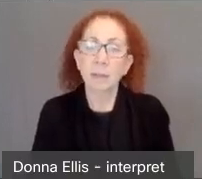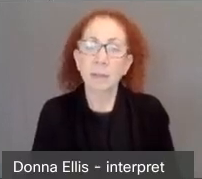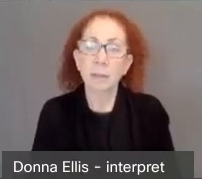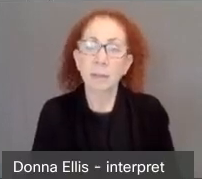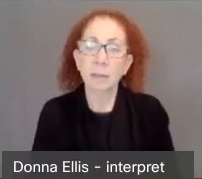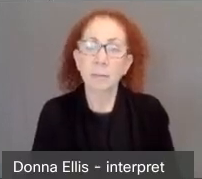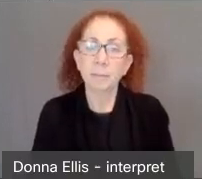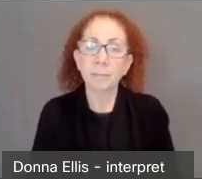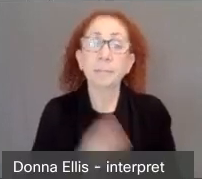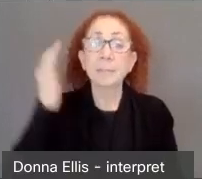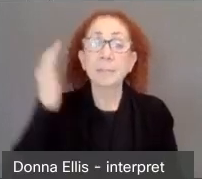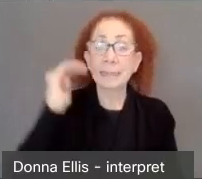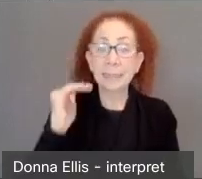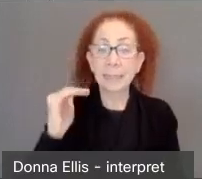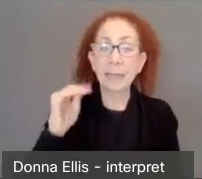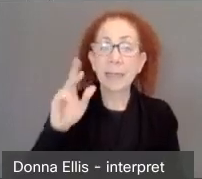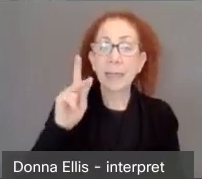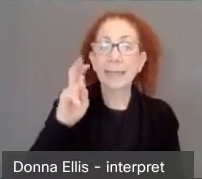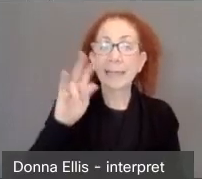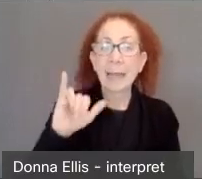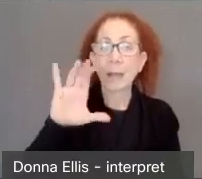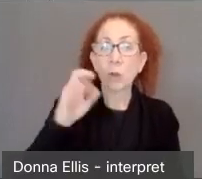[Staff] Our next reporter will be Kenny Cooper from WHYY.